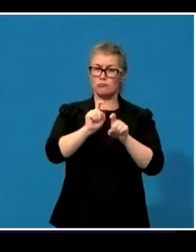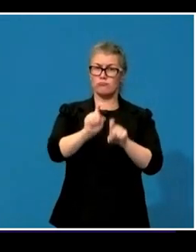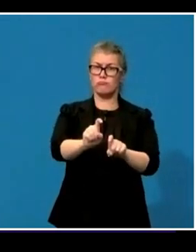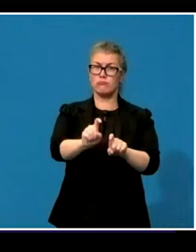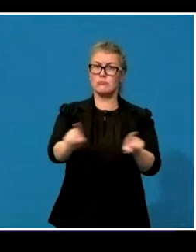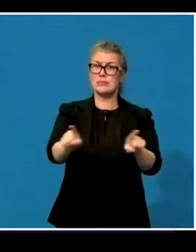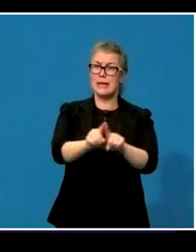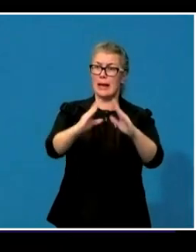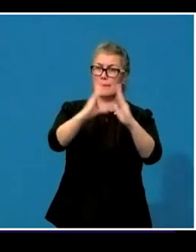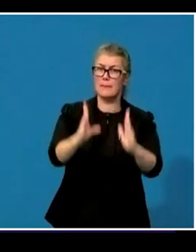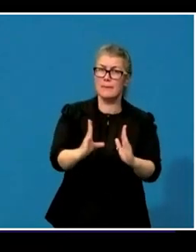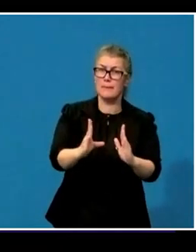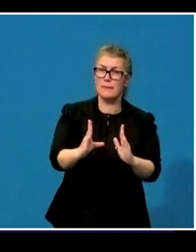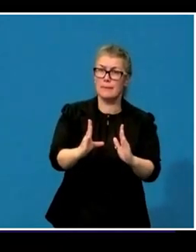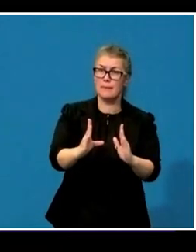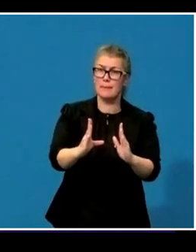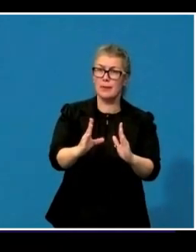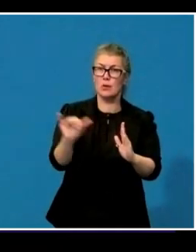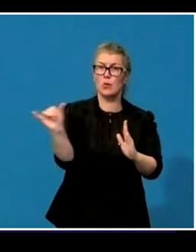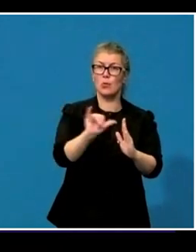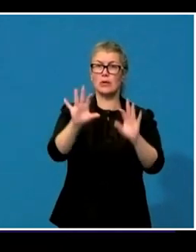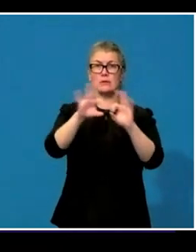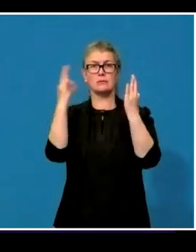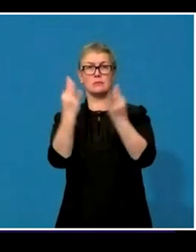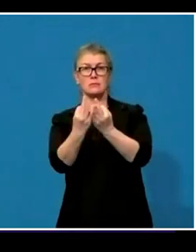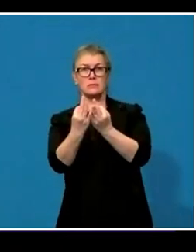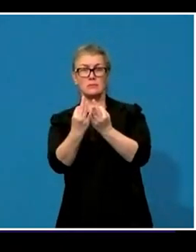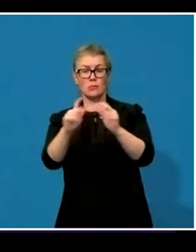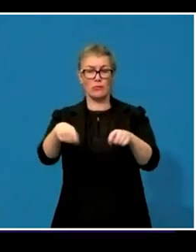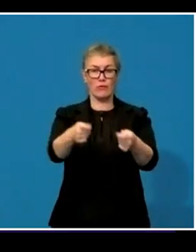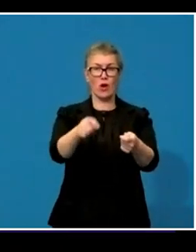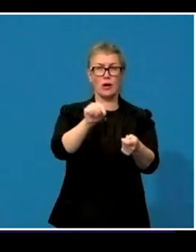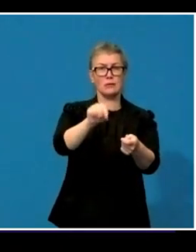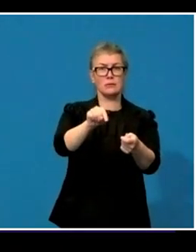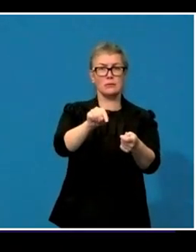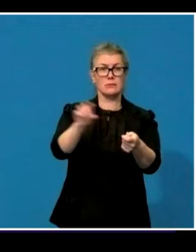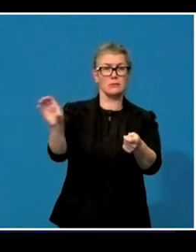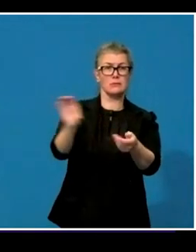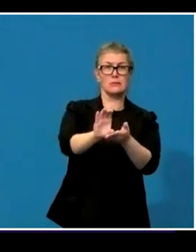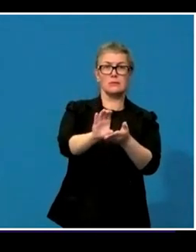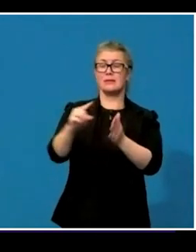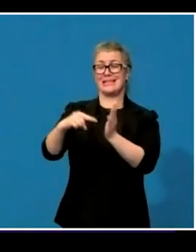Who - which organisation, if any, provided funding for that purpose? Territory Families then funded it.